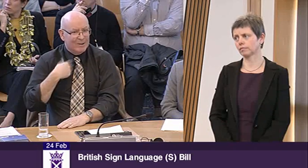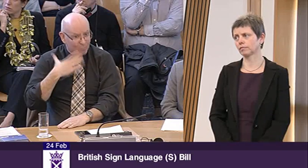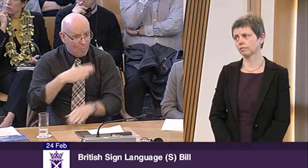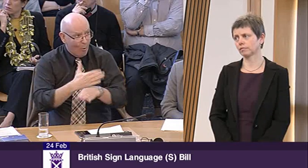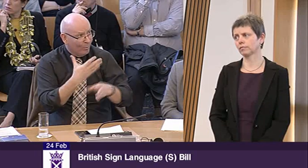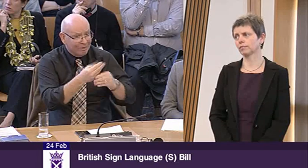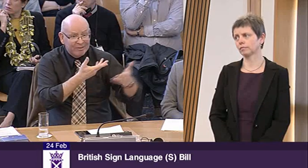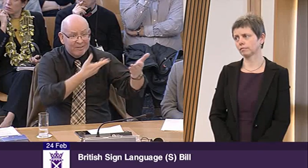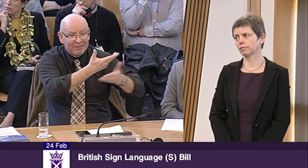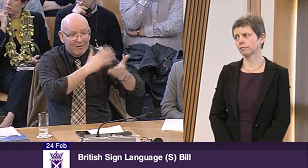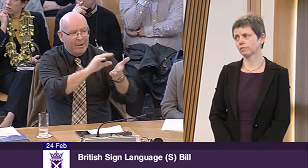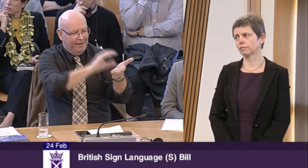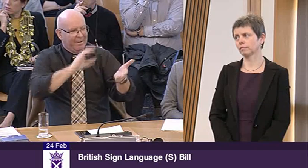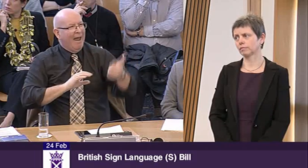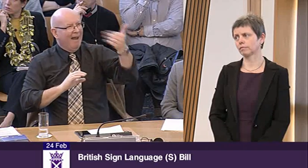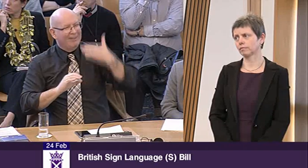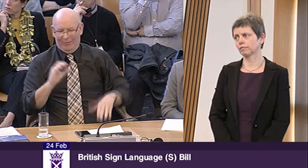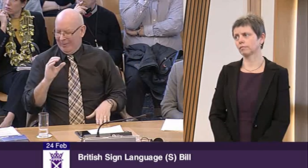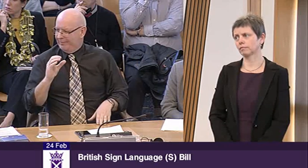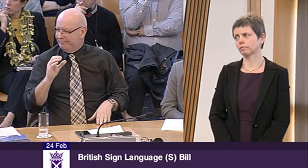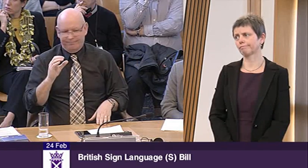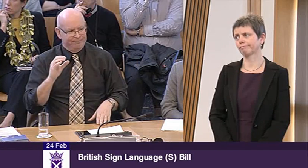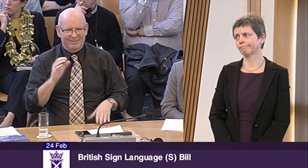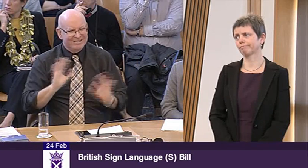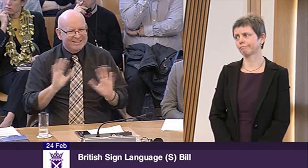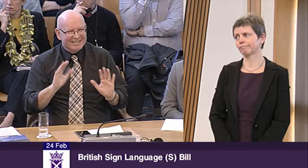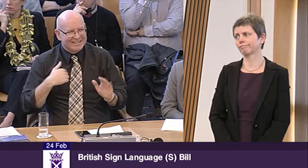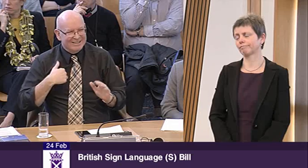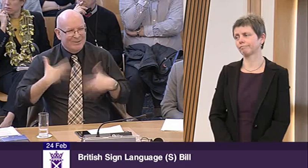in a sense. I would hate to see the pattern being replicated here of a small amount of